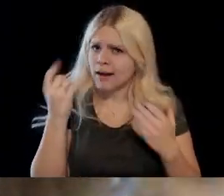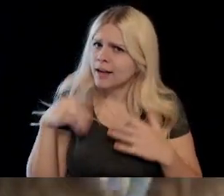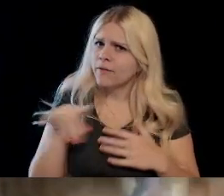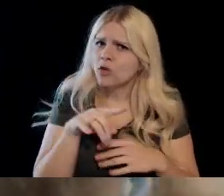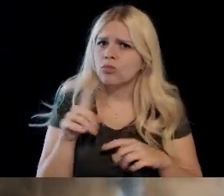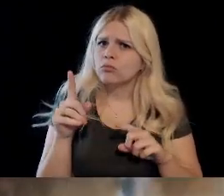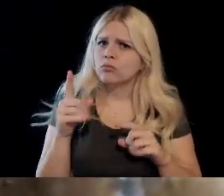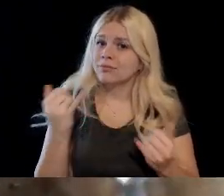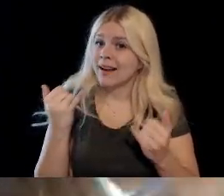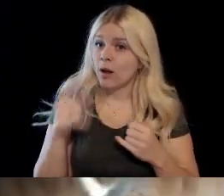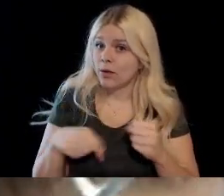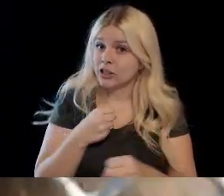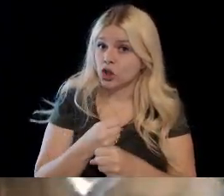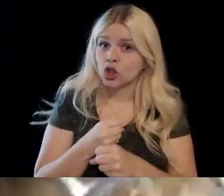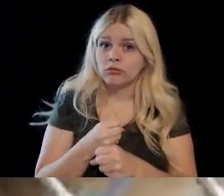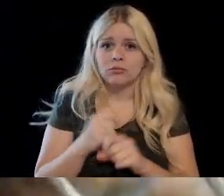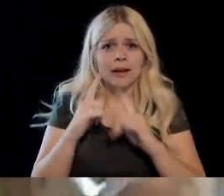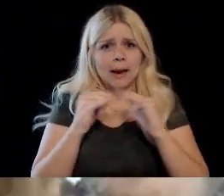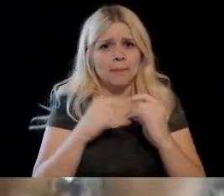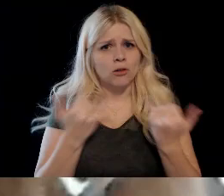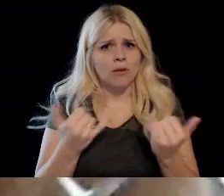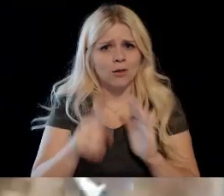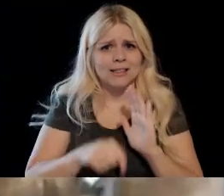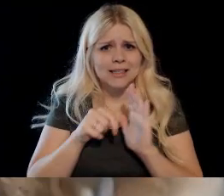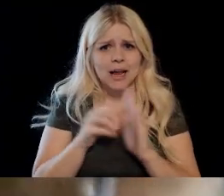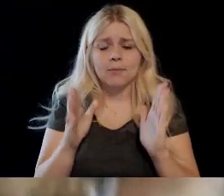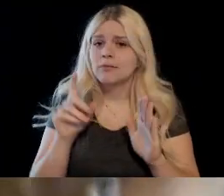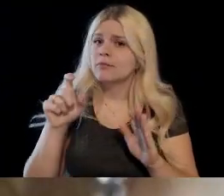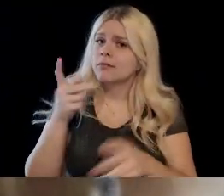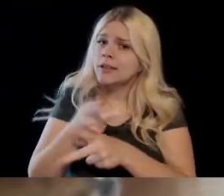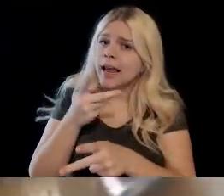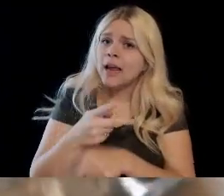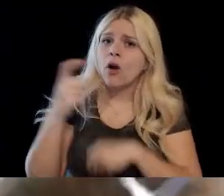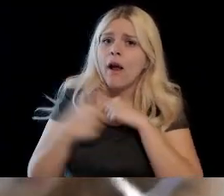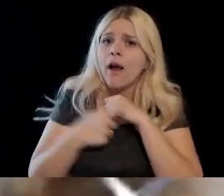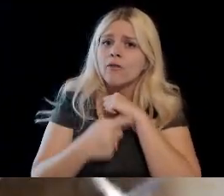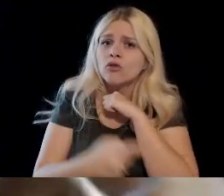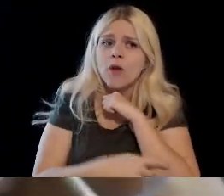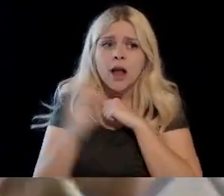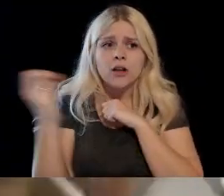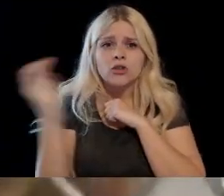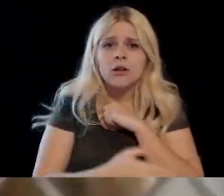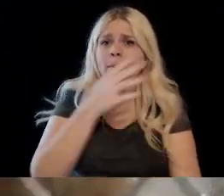sure you're taking care of your trash. That you're getting bear-proof containers. You